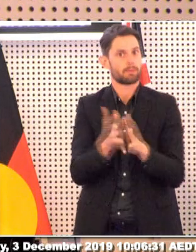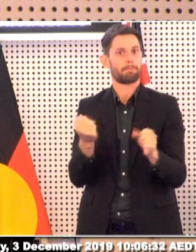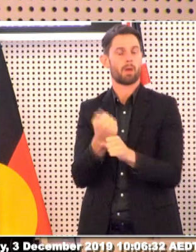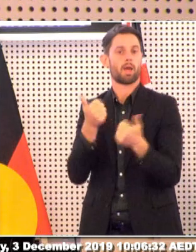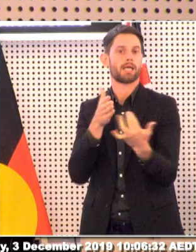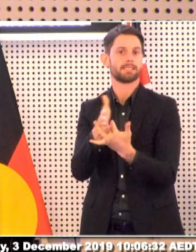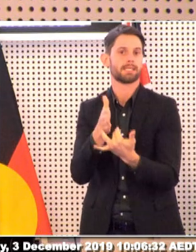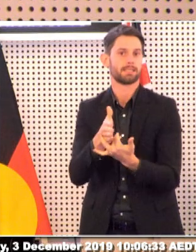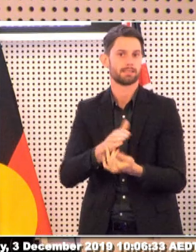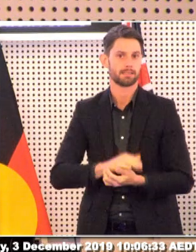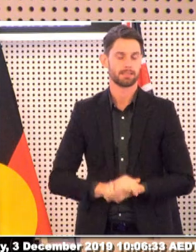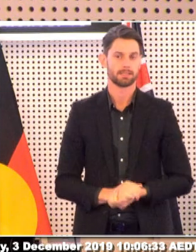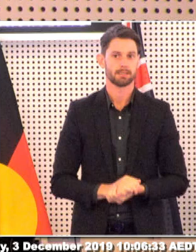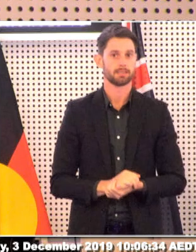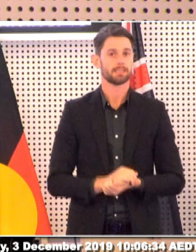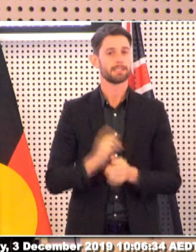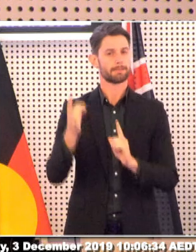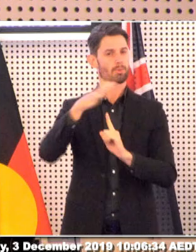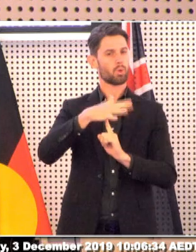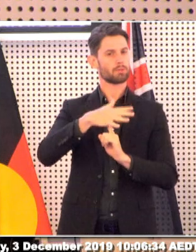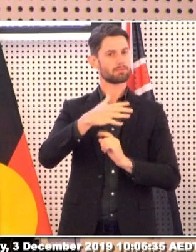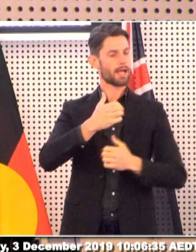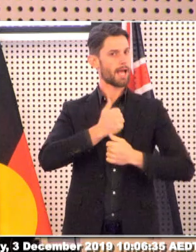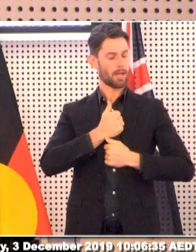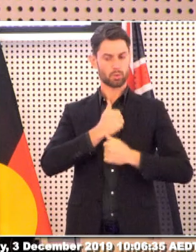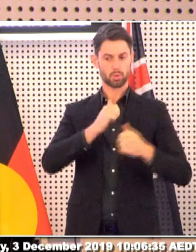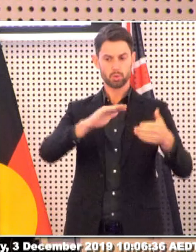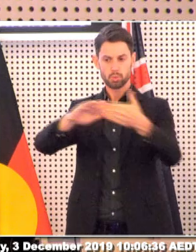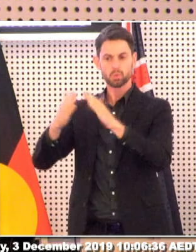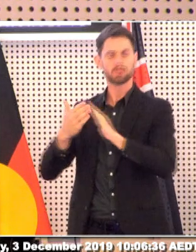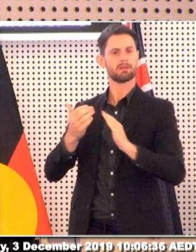all aspects of our society cannot be emphasised enough.